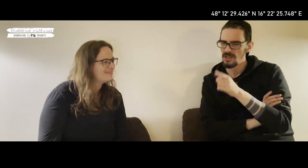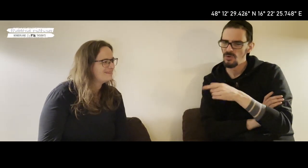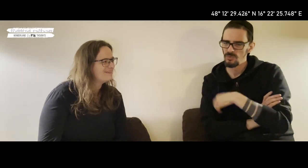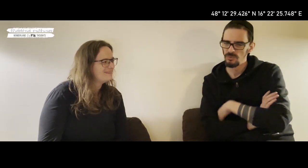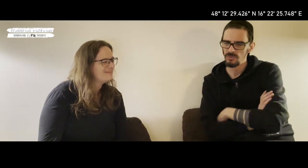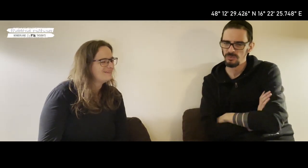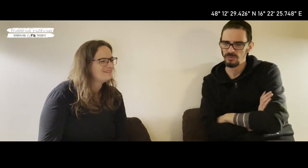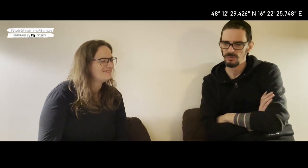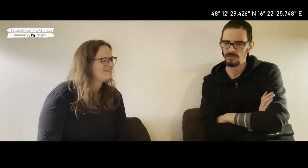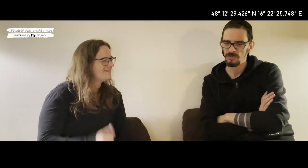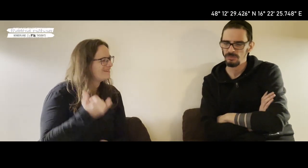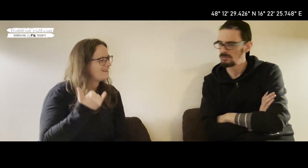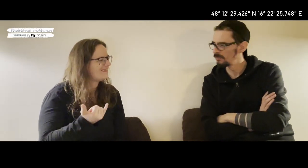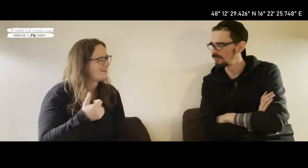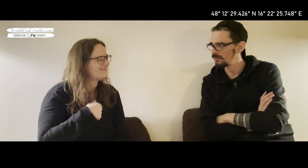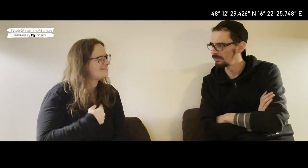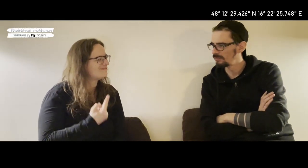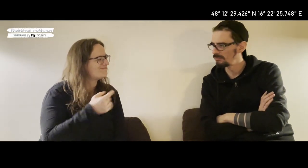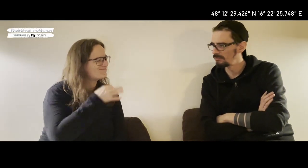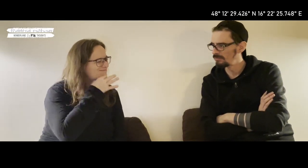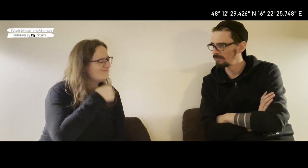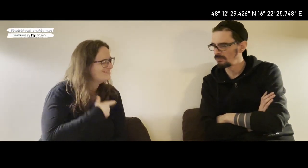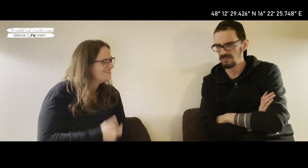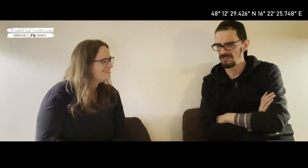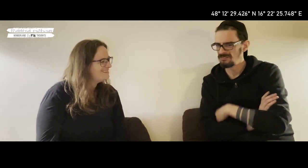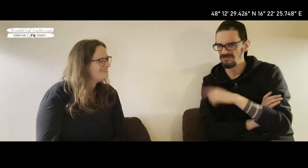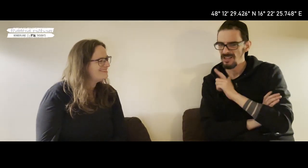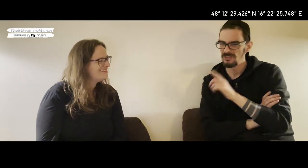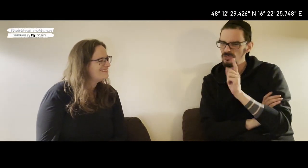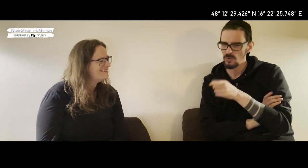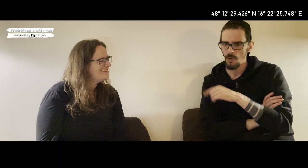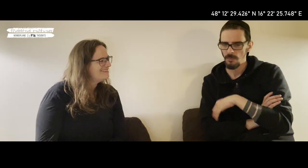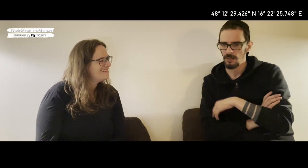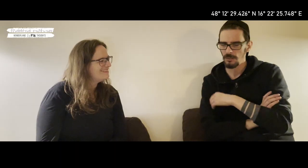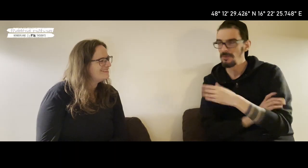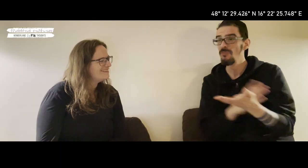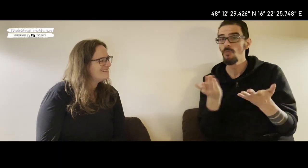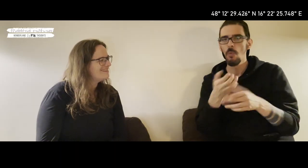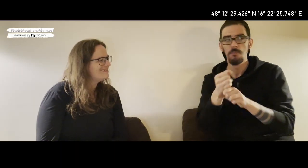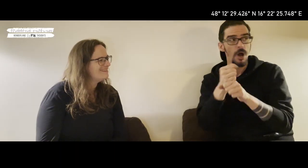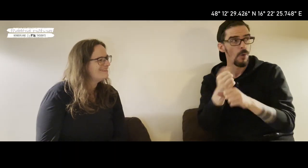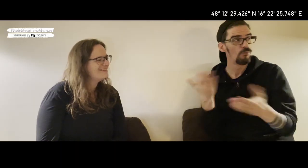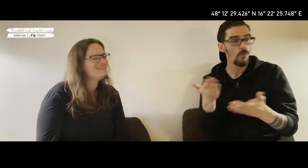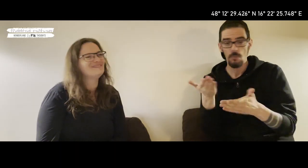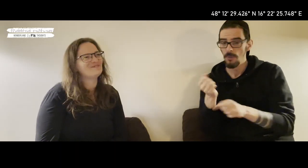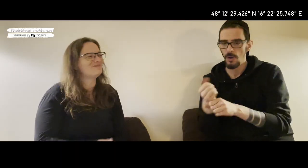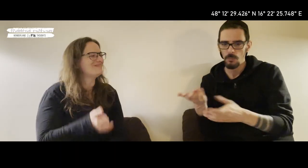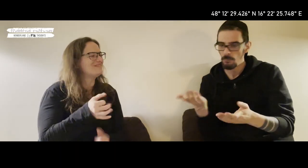I used to do that too. - Now I don't do that at all anymore. I feel the same way. Where are there still trees here, where are they?